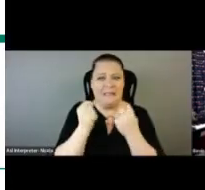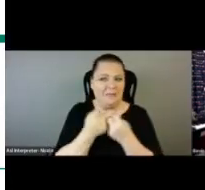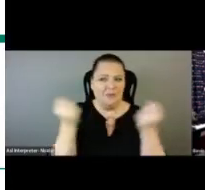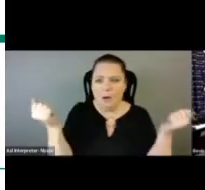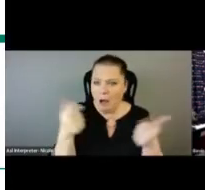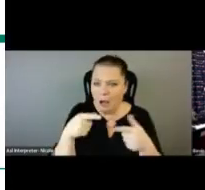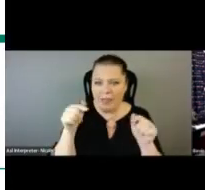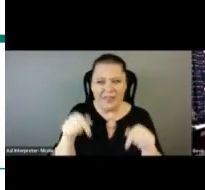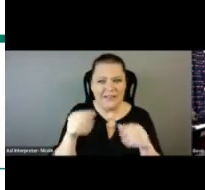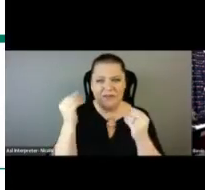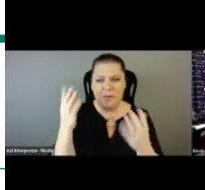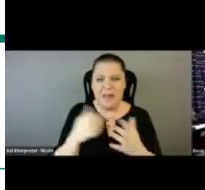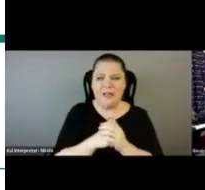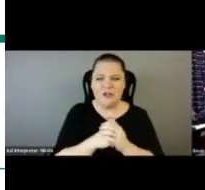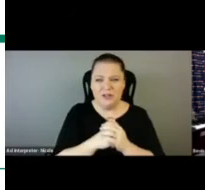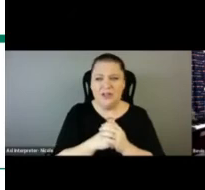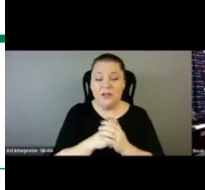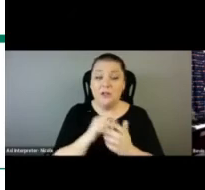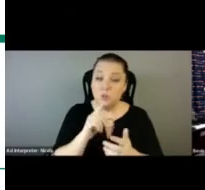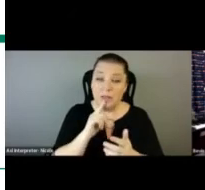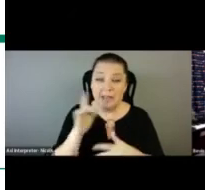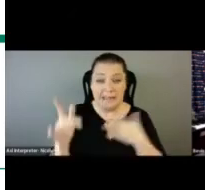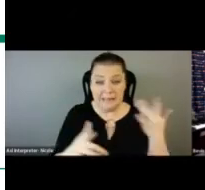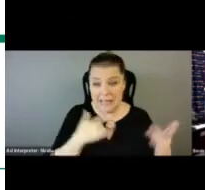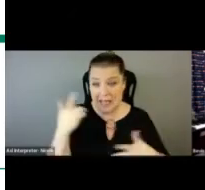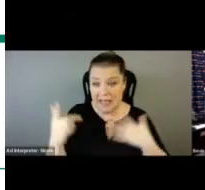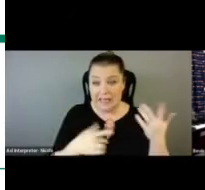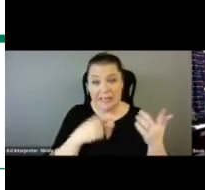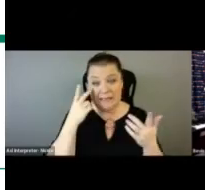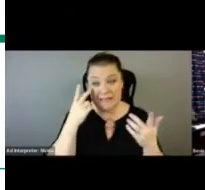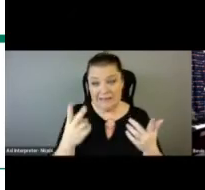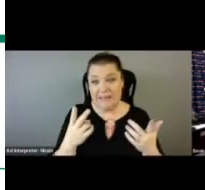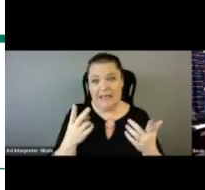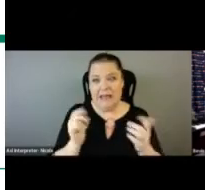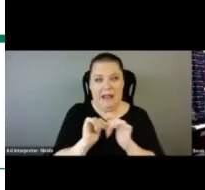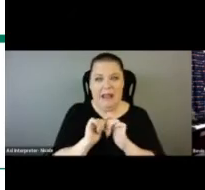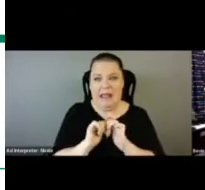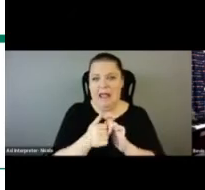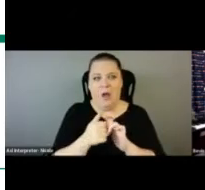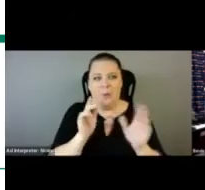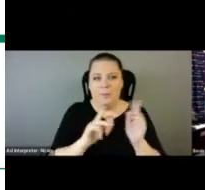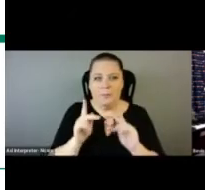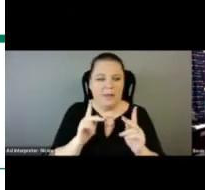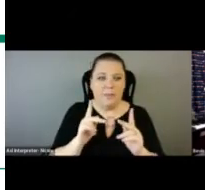information. It is really exciting to see the ways that people's lived experience and